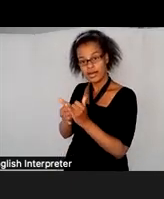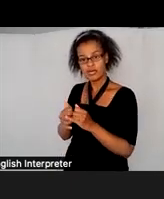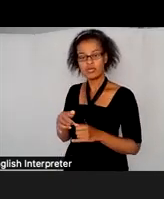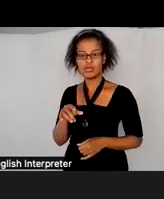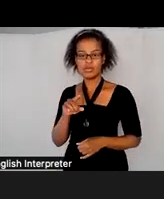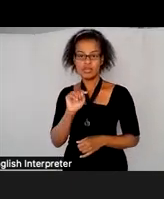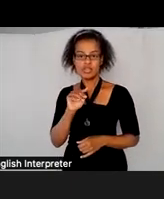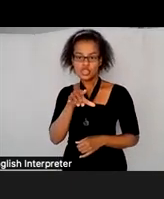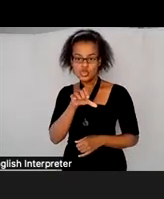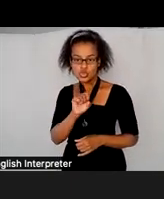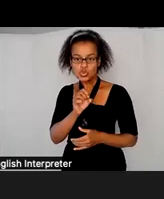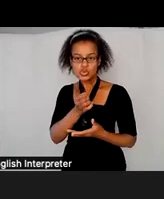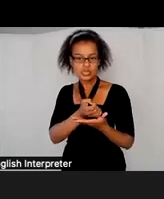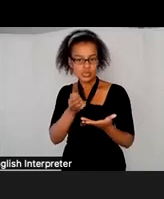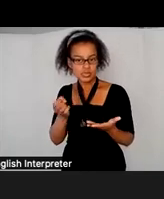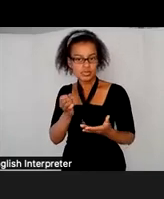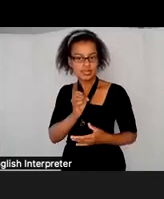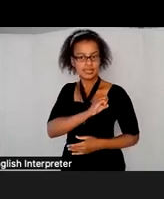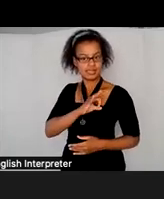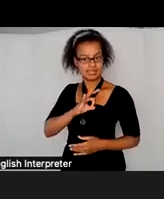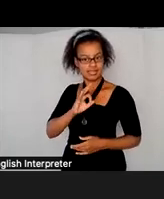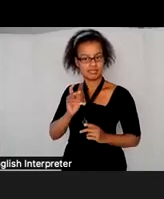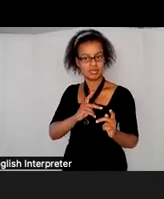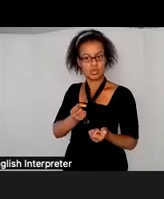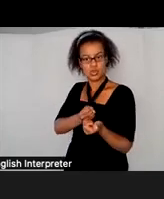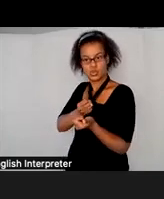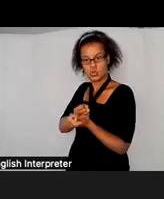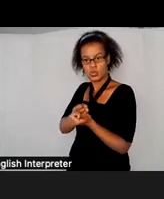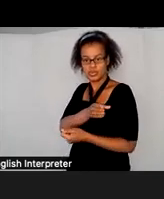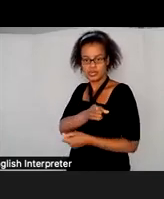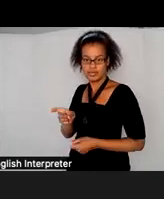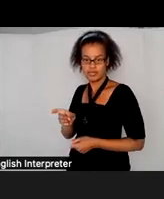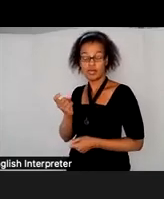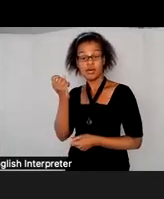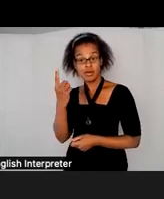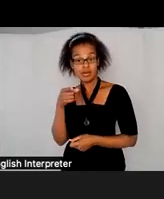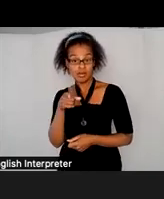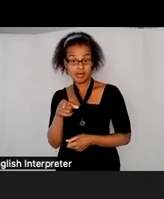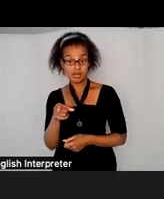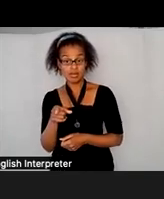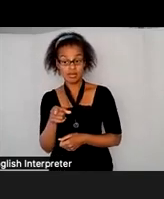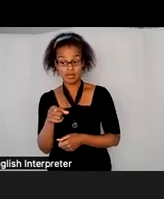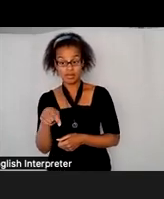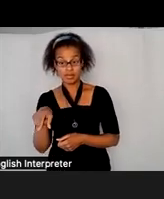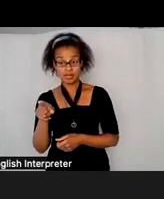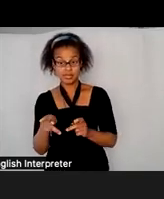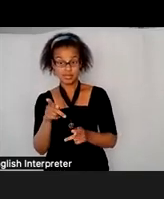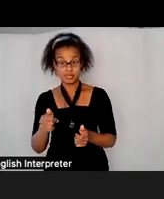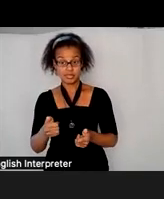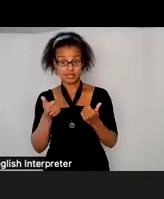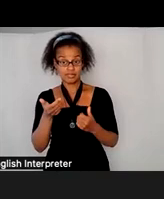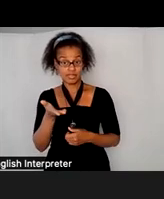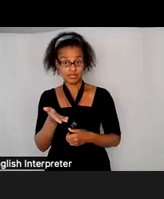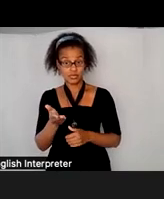their growing, whatever they grow belongs to them.